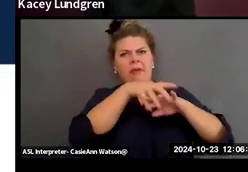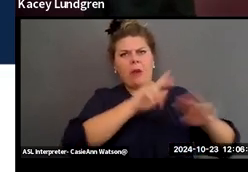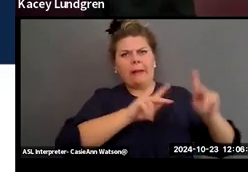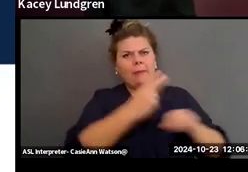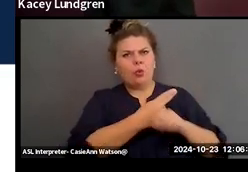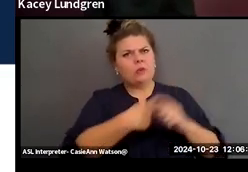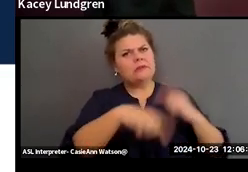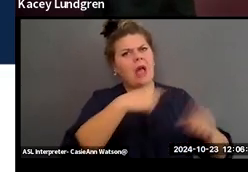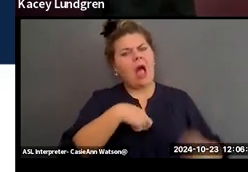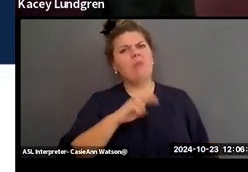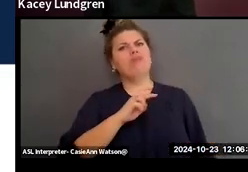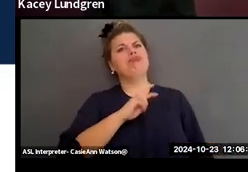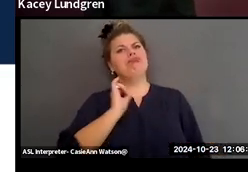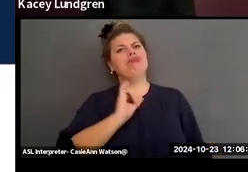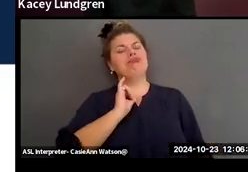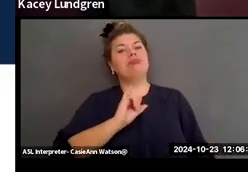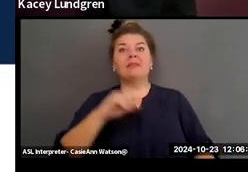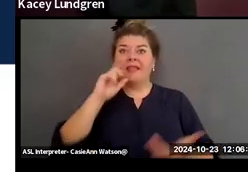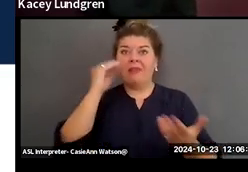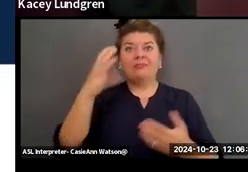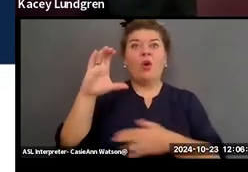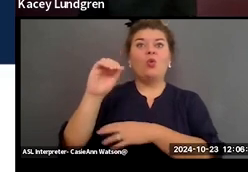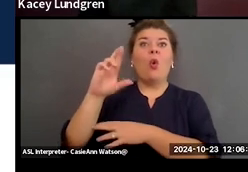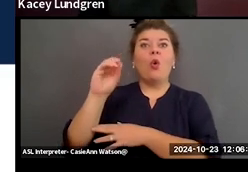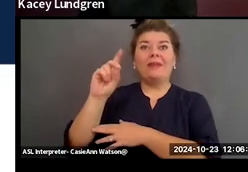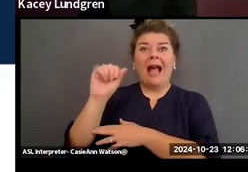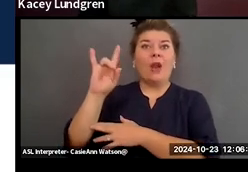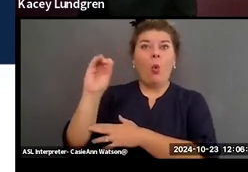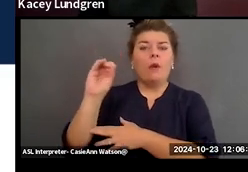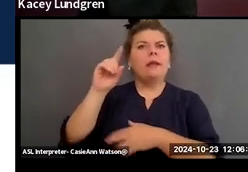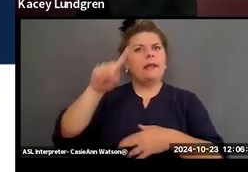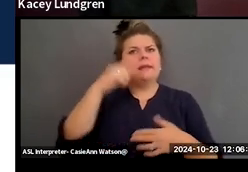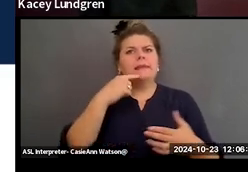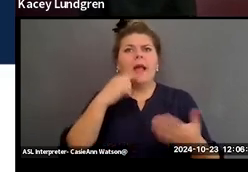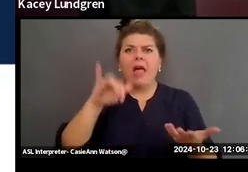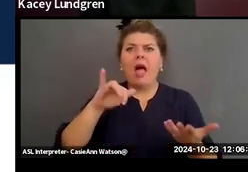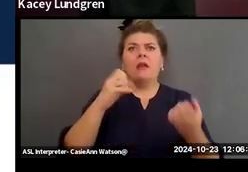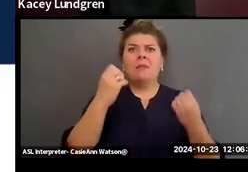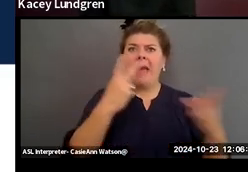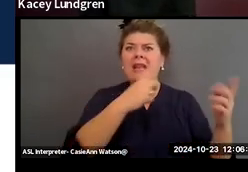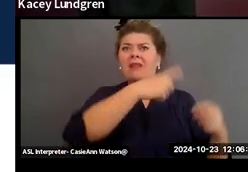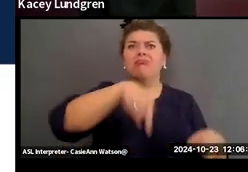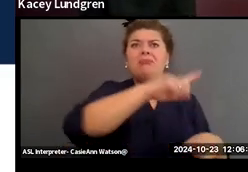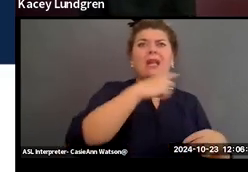In fact, Coronado noted that sign language was so well understood by everyone, deaf and hearing,